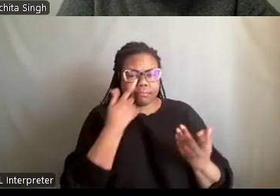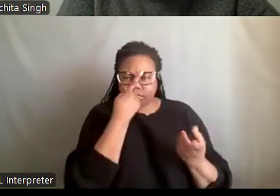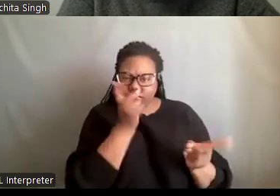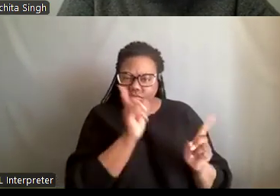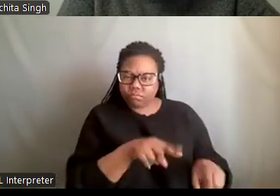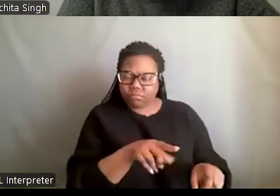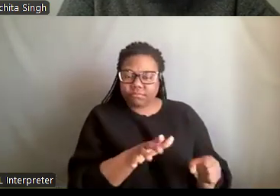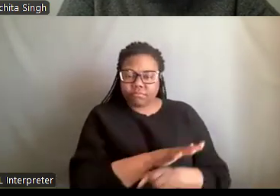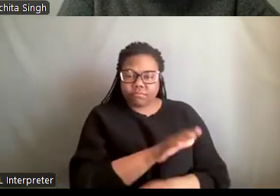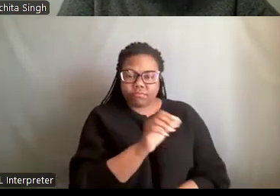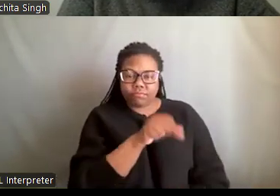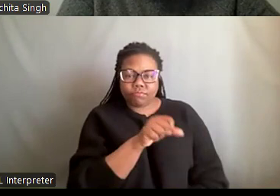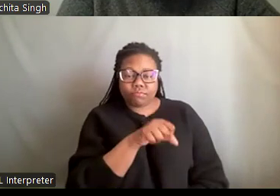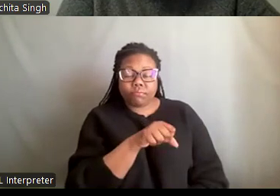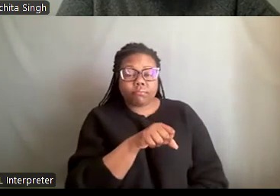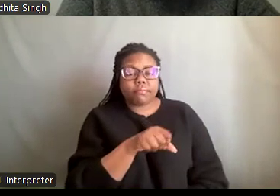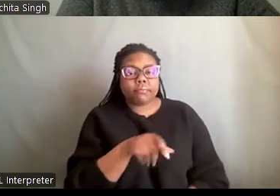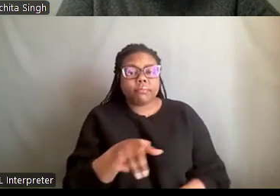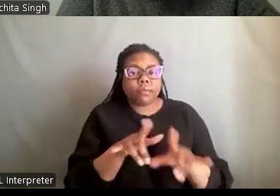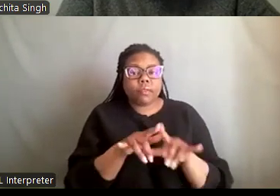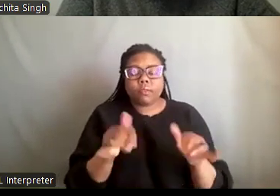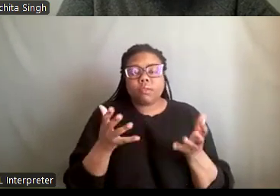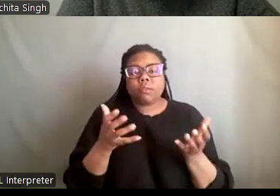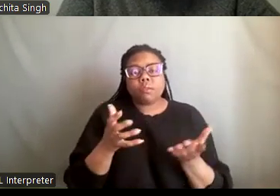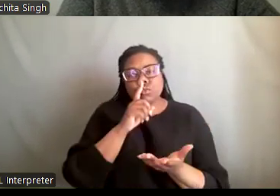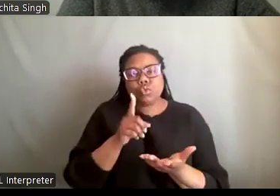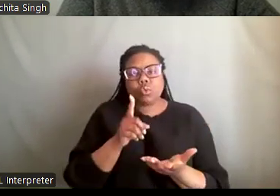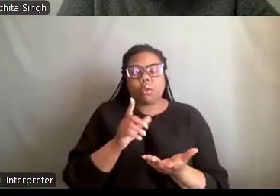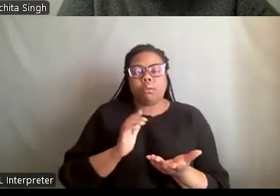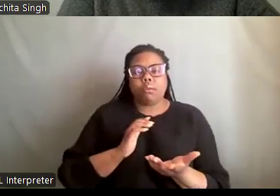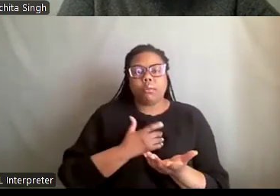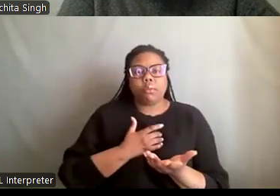Agree with everything Rachita said. I think we also need to